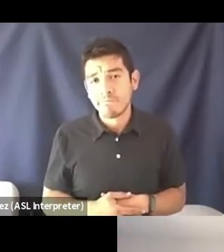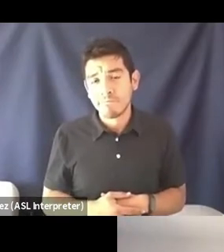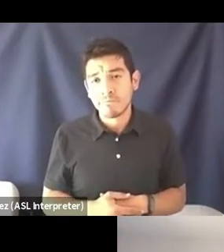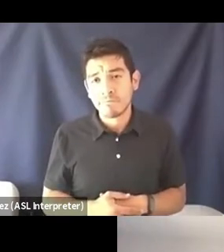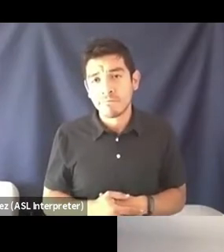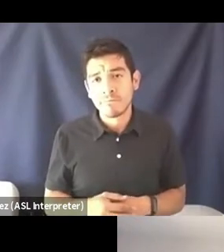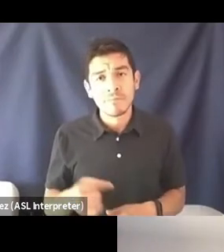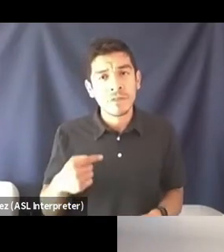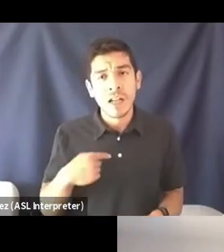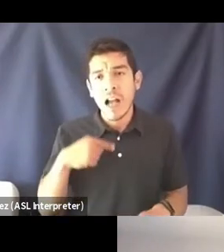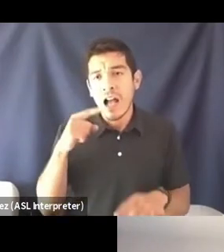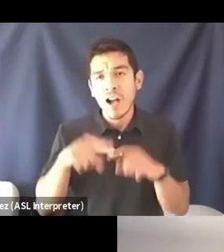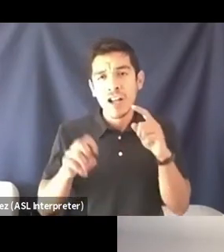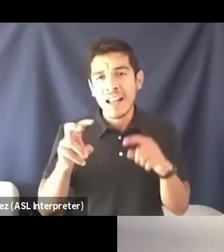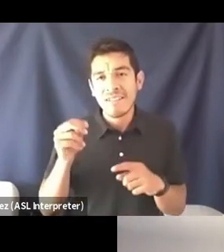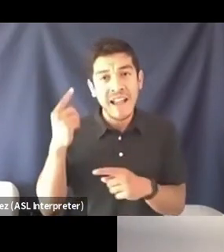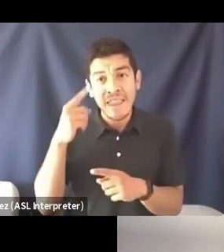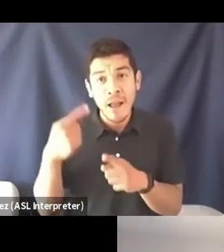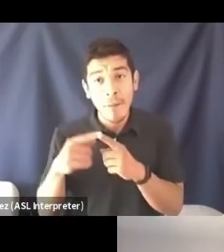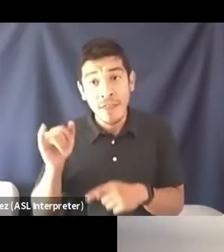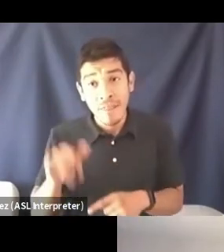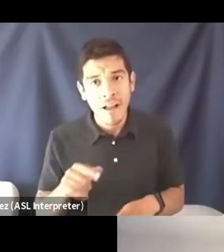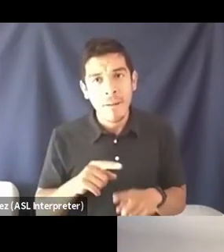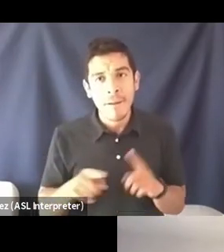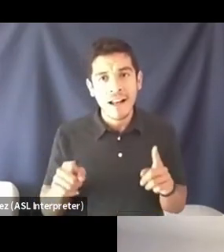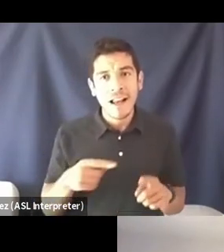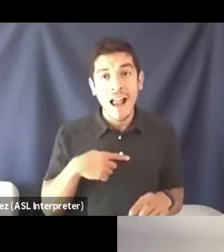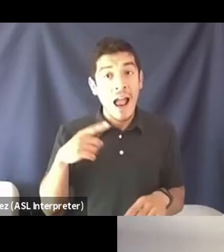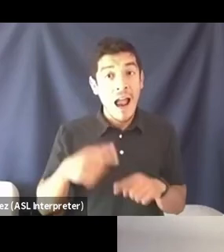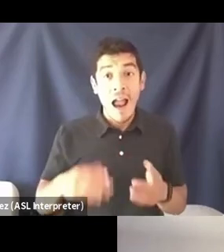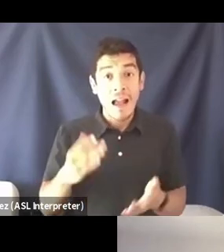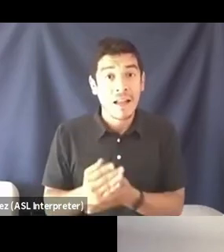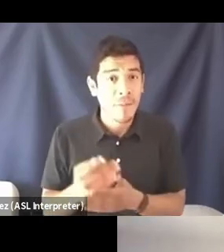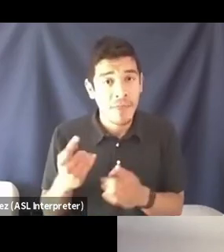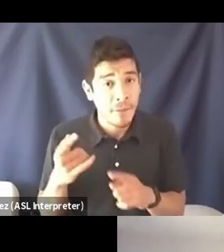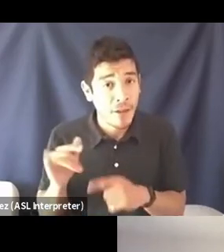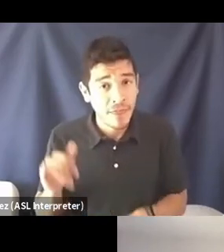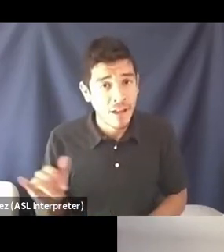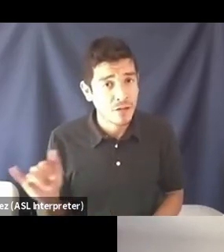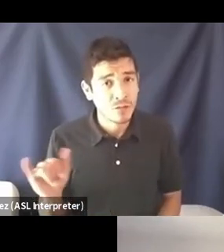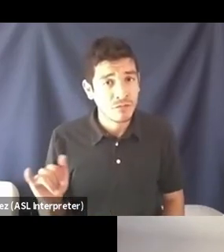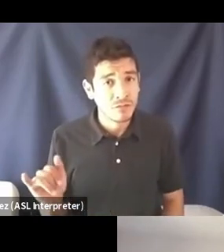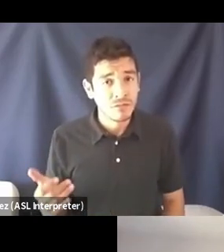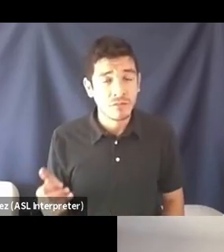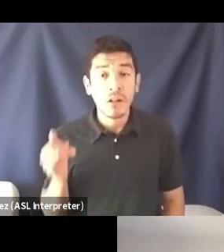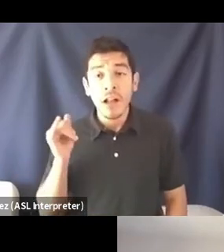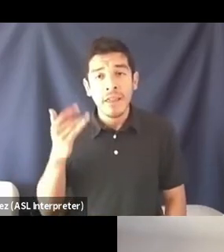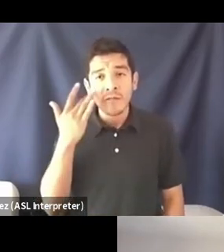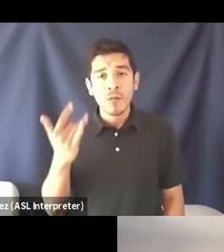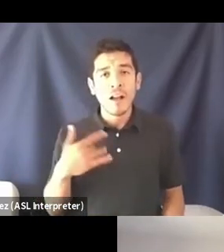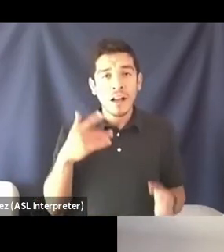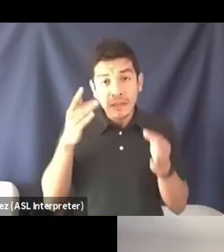I couldn't even like think about that. But I just can't stop thinking about that. And that's why I decided to follow